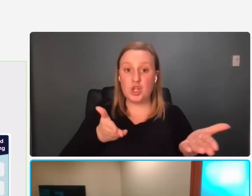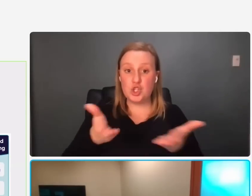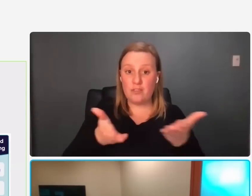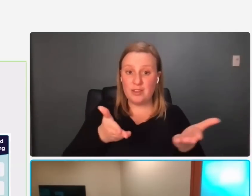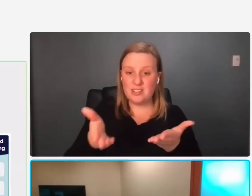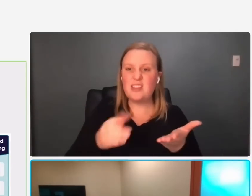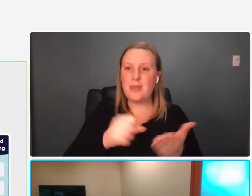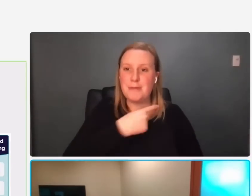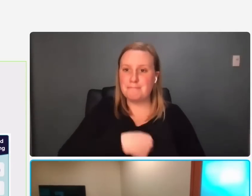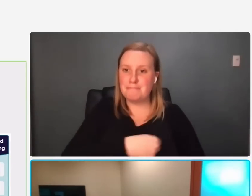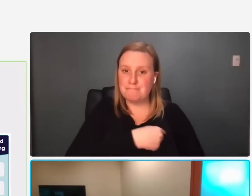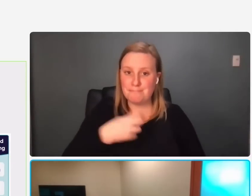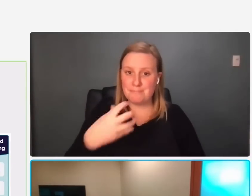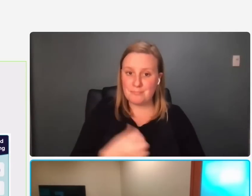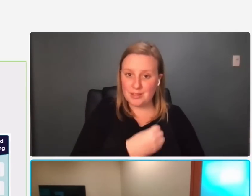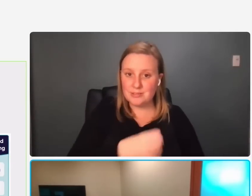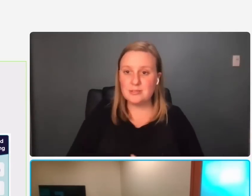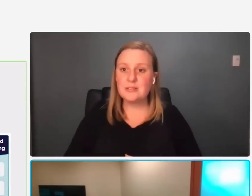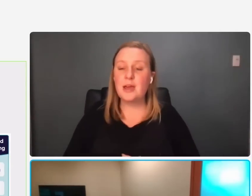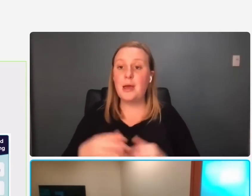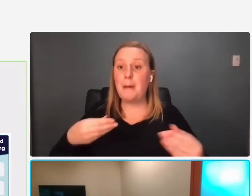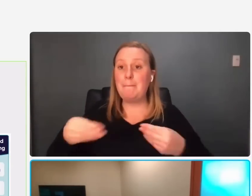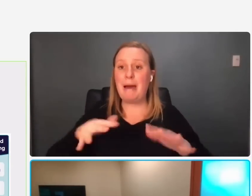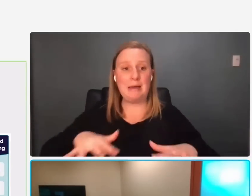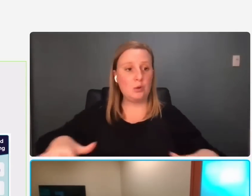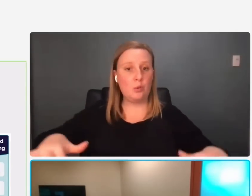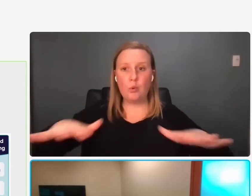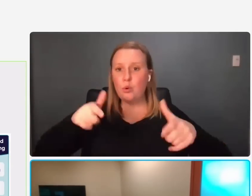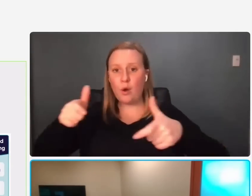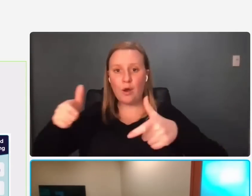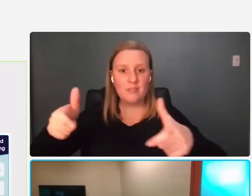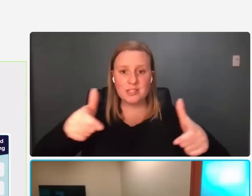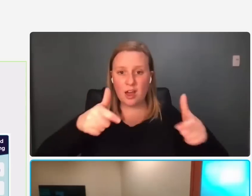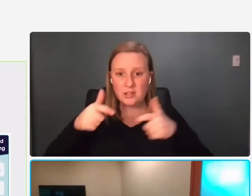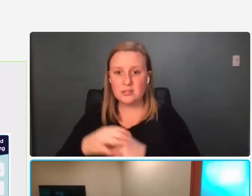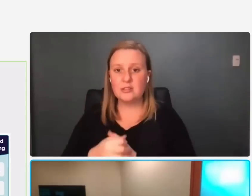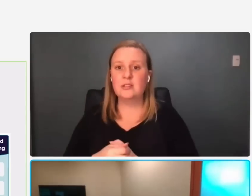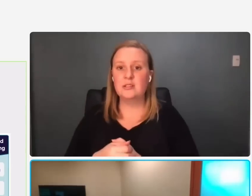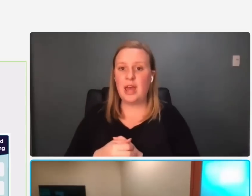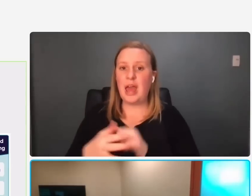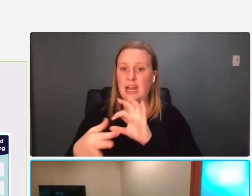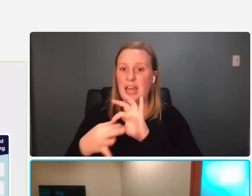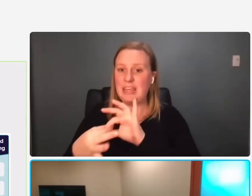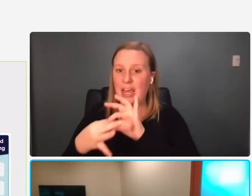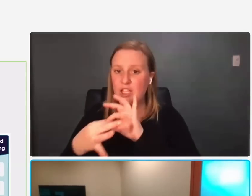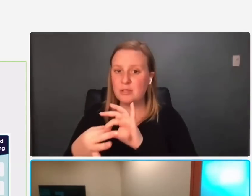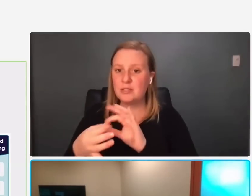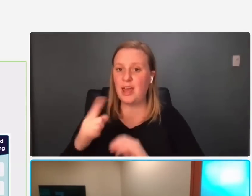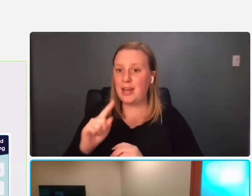Underneath these standard safeguards there are 13 regulatory tools which are shown in the picture here on the screen.